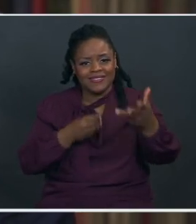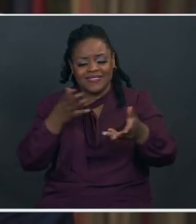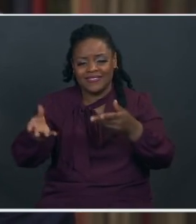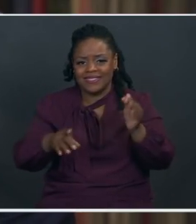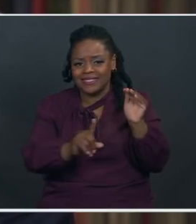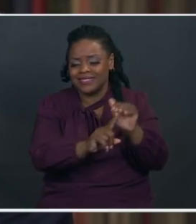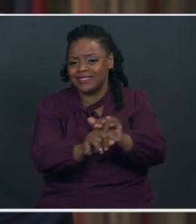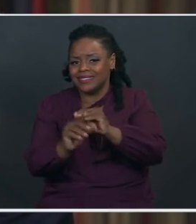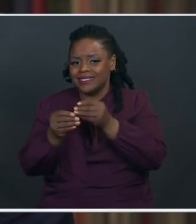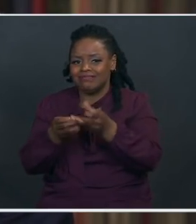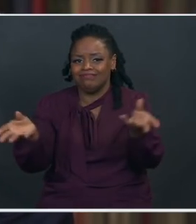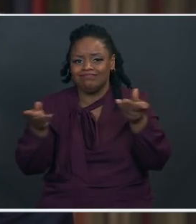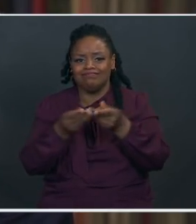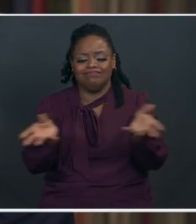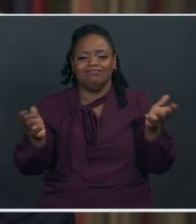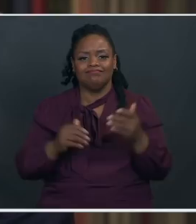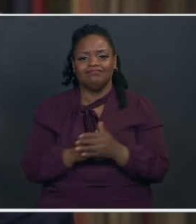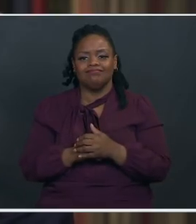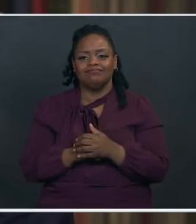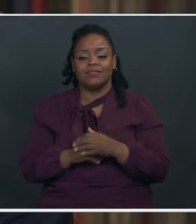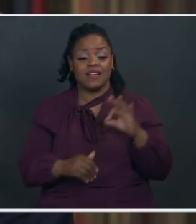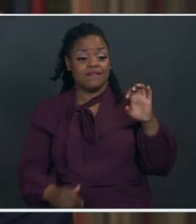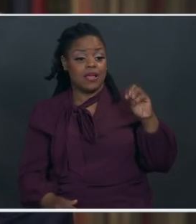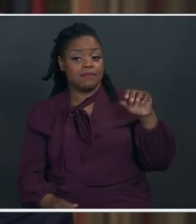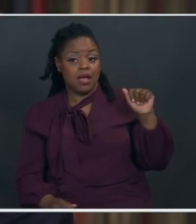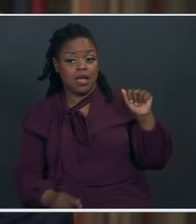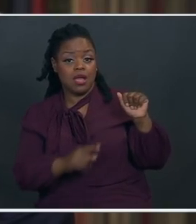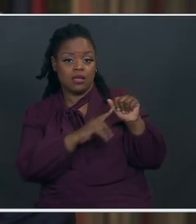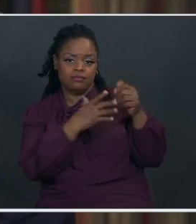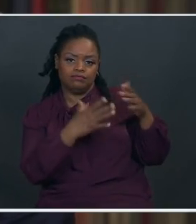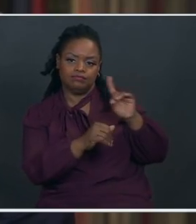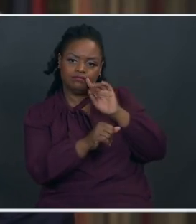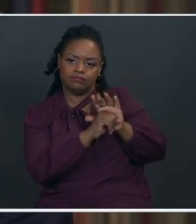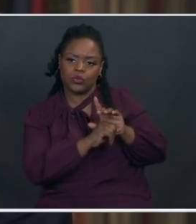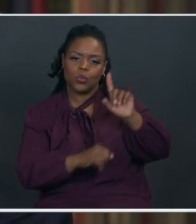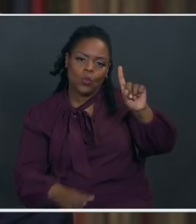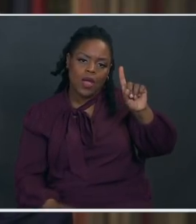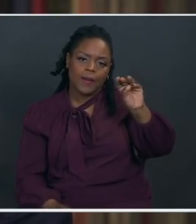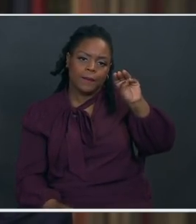FEMA announced that they had obligated $1 billion to support state vaccination sites.